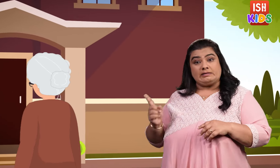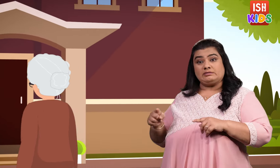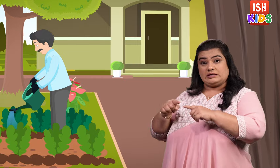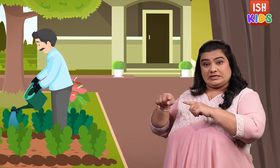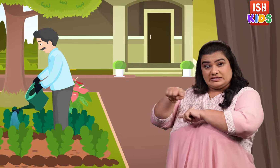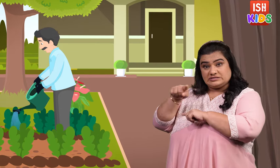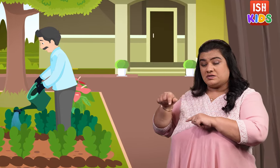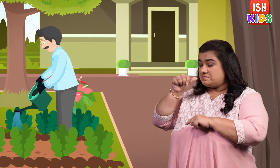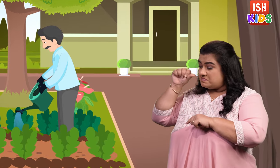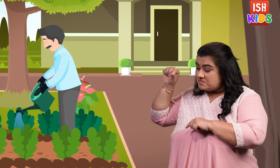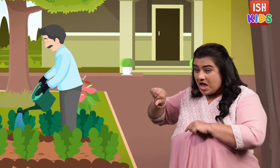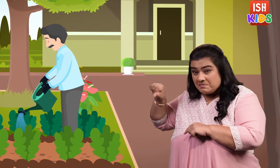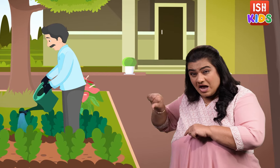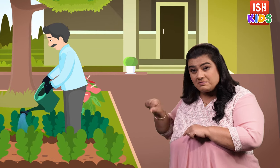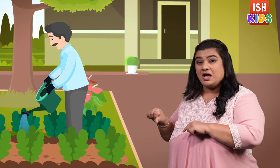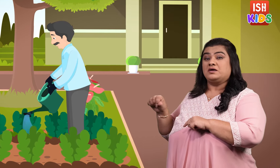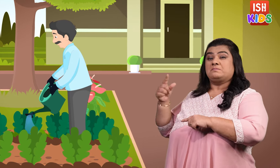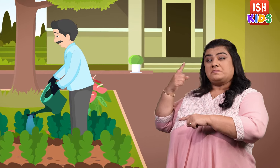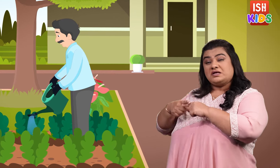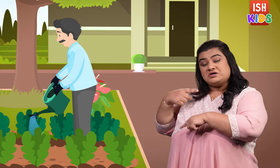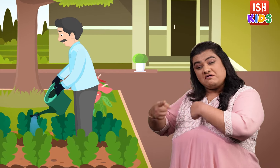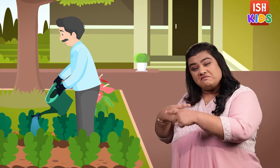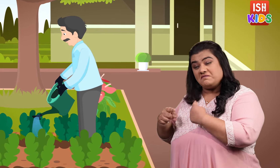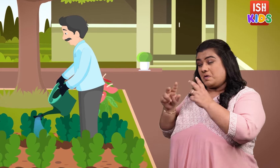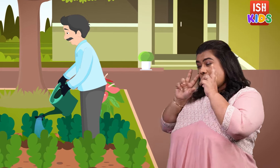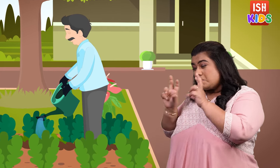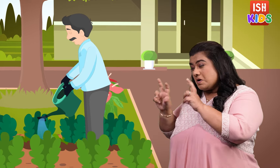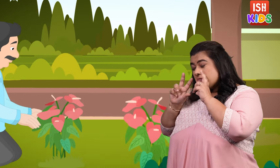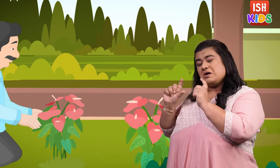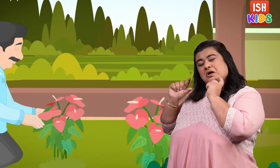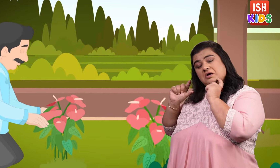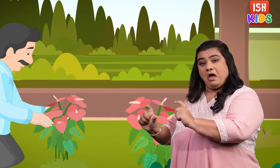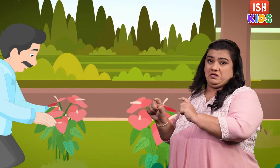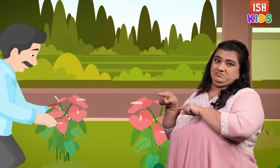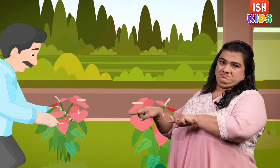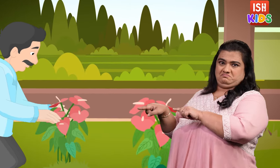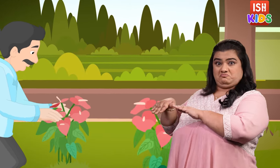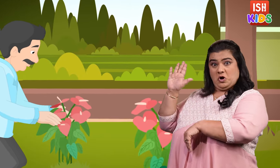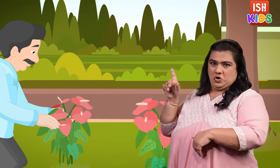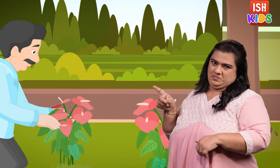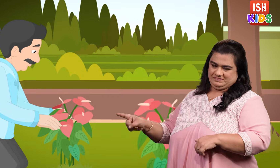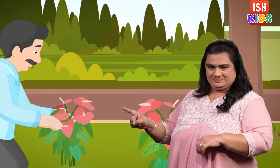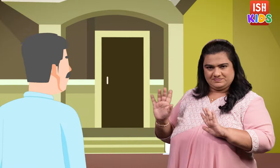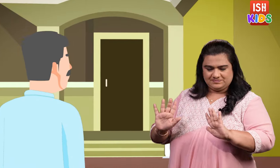Meanwhile, the engineer, constantly watered his plants and pampered them with constant care.